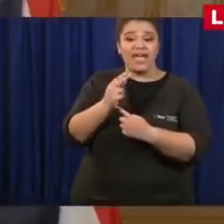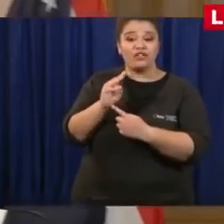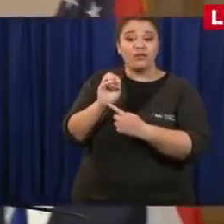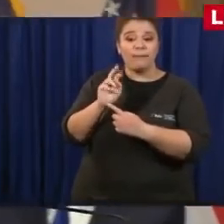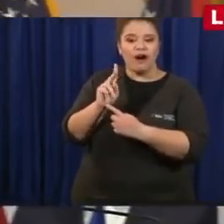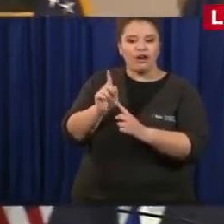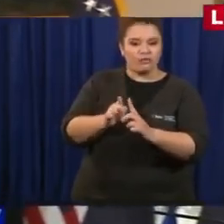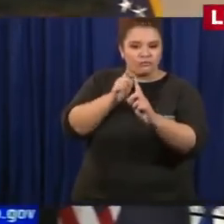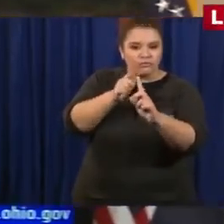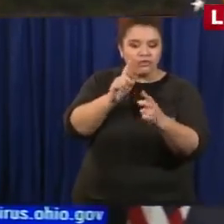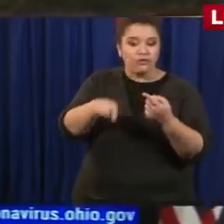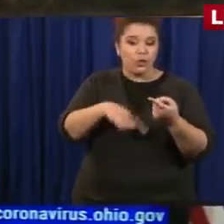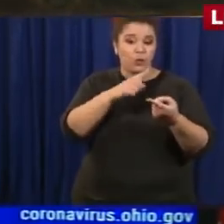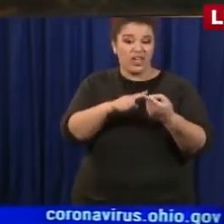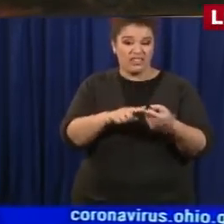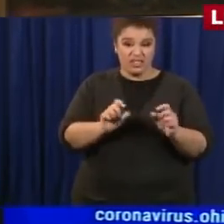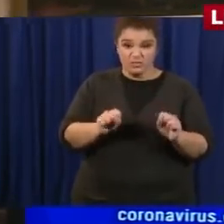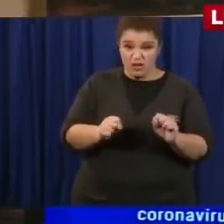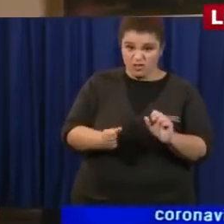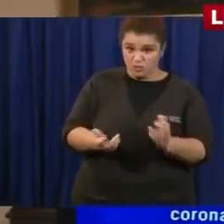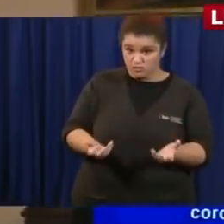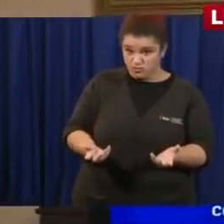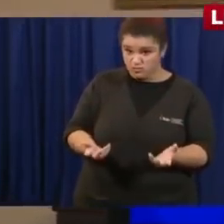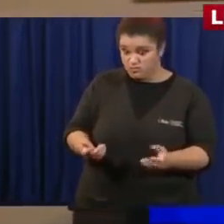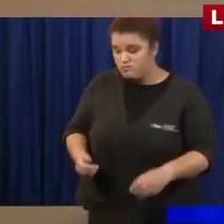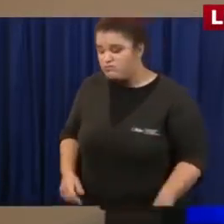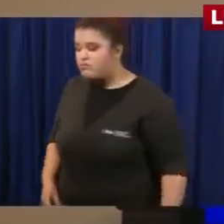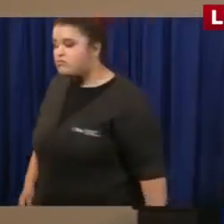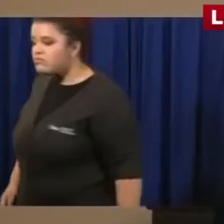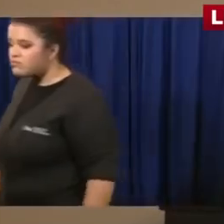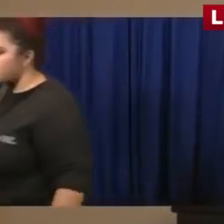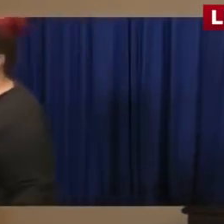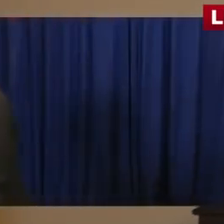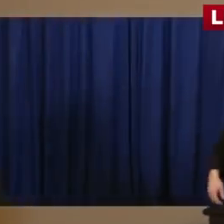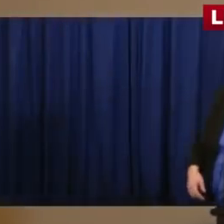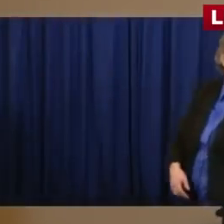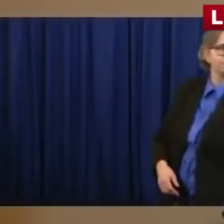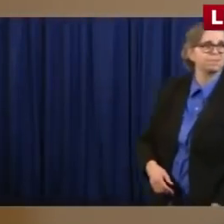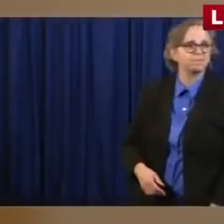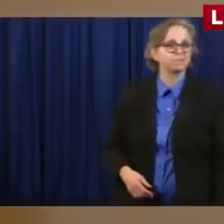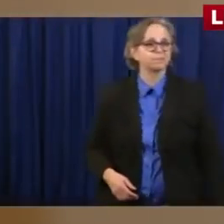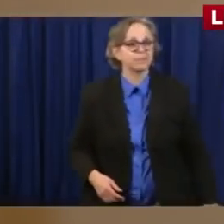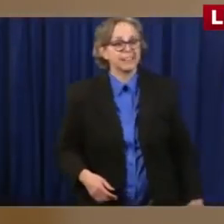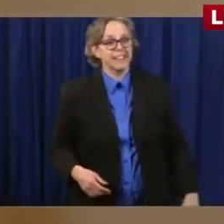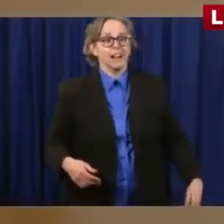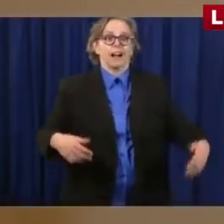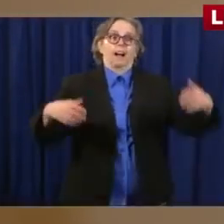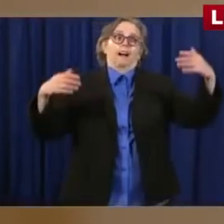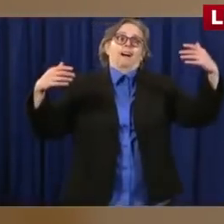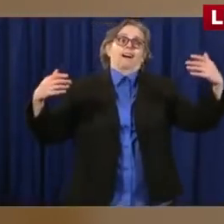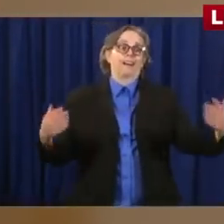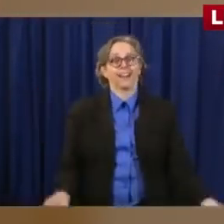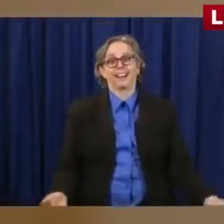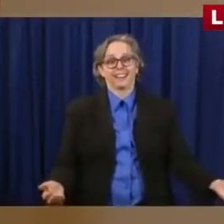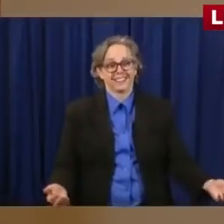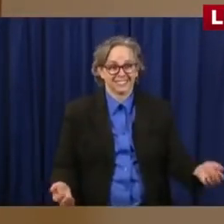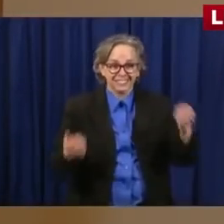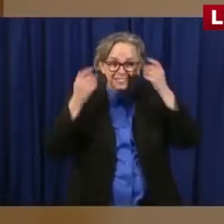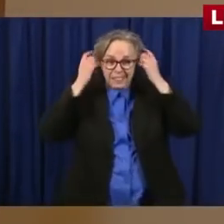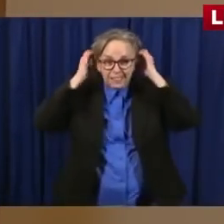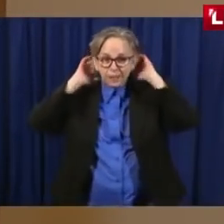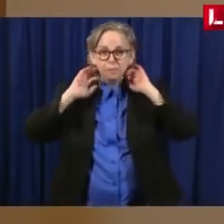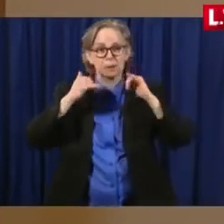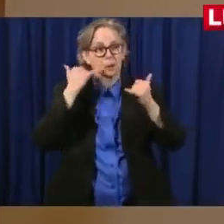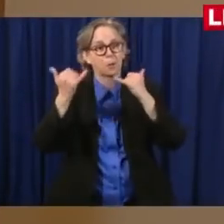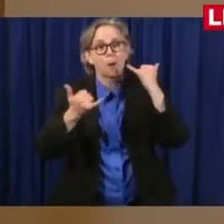LATER.